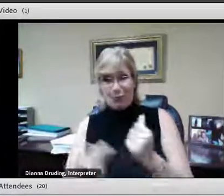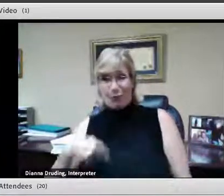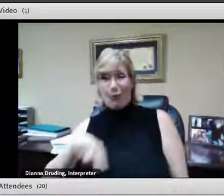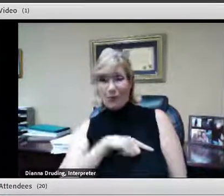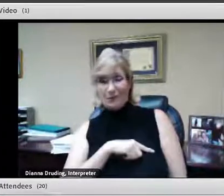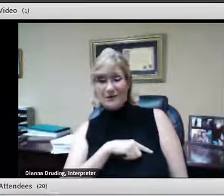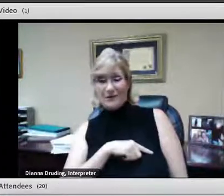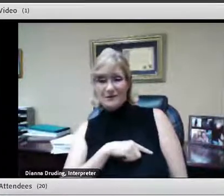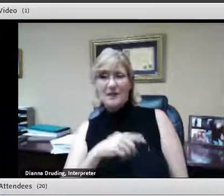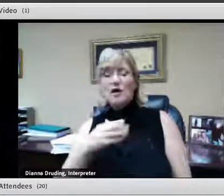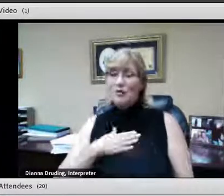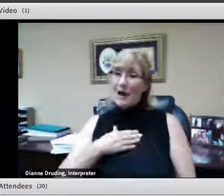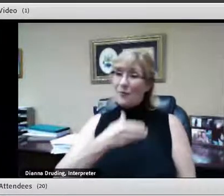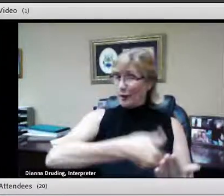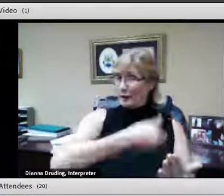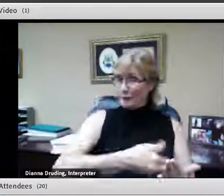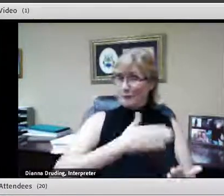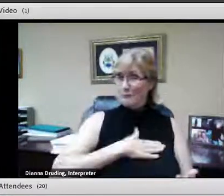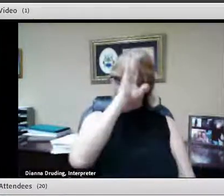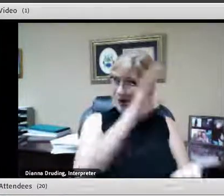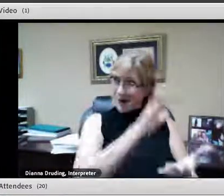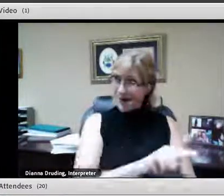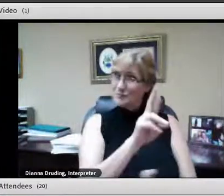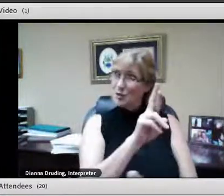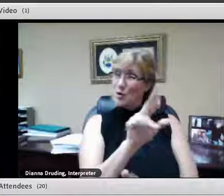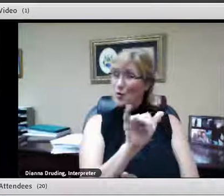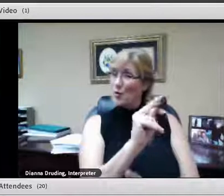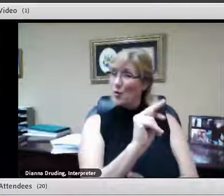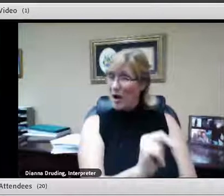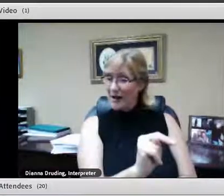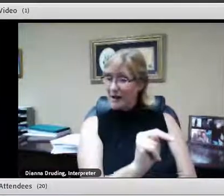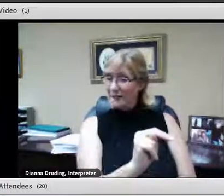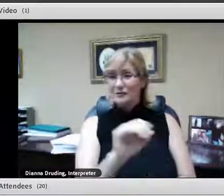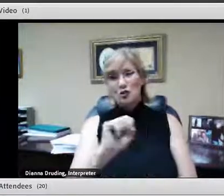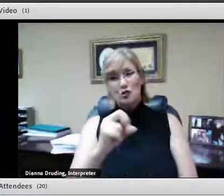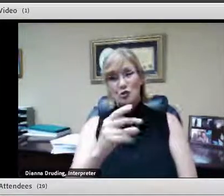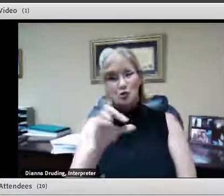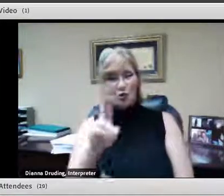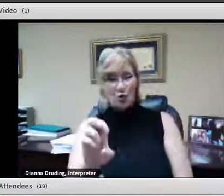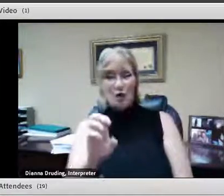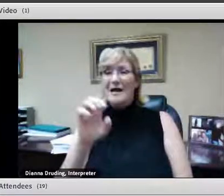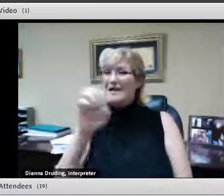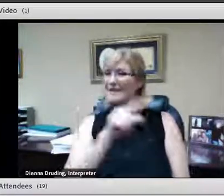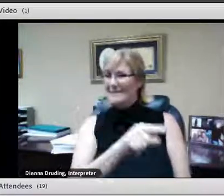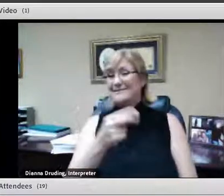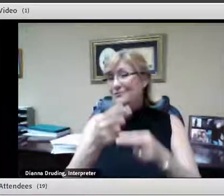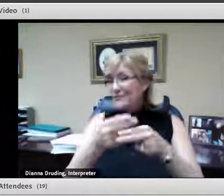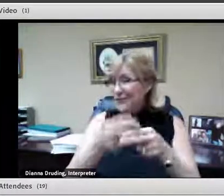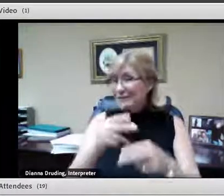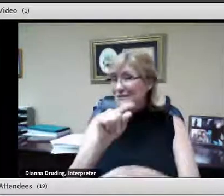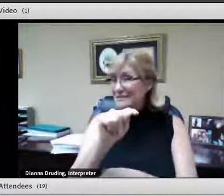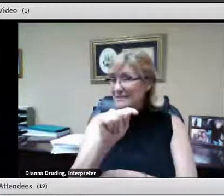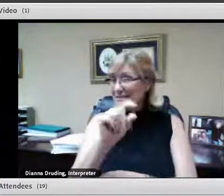Hilary: So, I'll introduce my husband, Ryan Shore. Ryan: Hi. Hilary: His official title is the STEM Guru at Full STEAM Ahead.